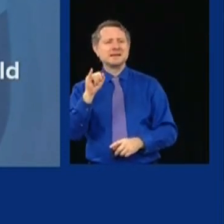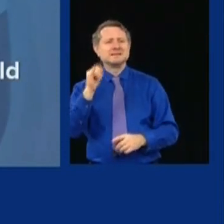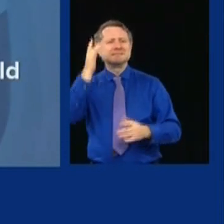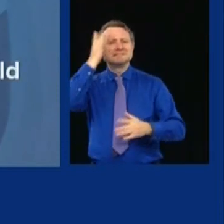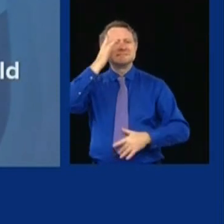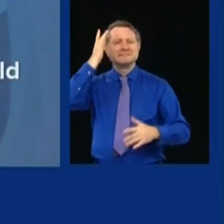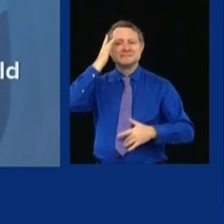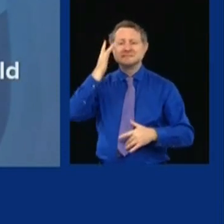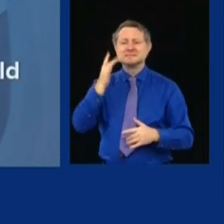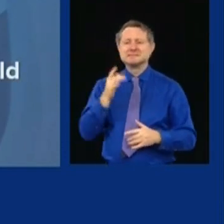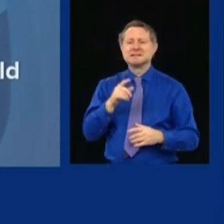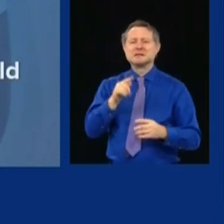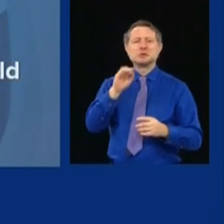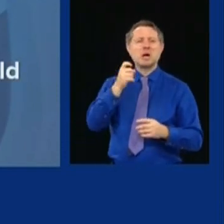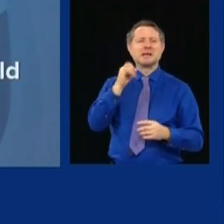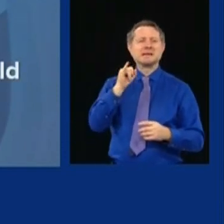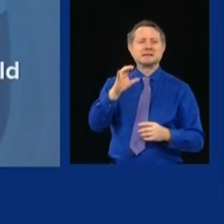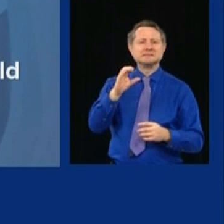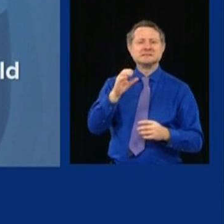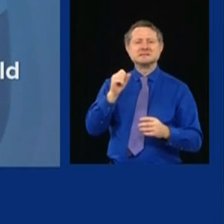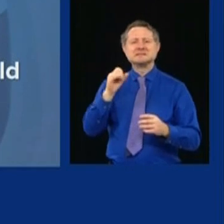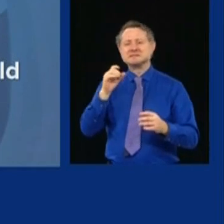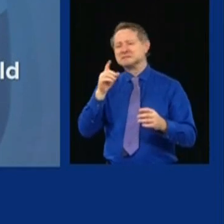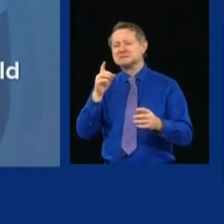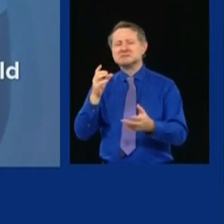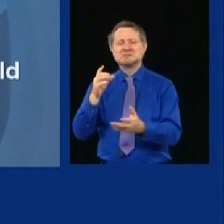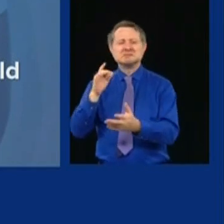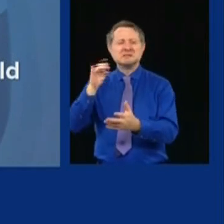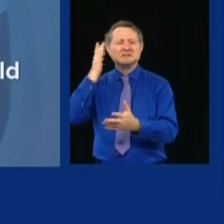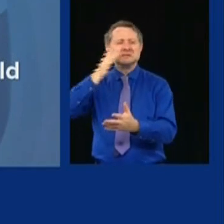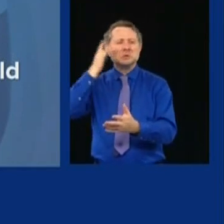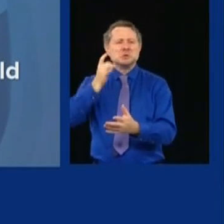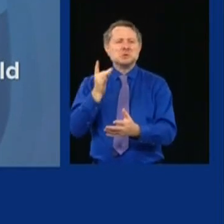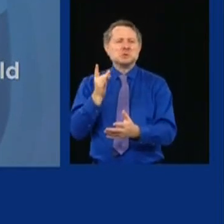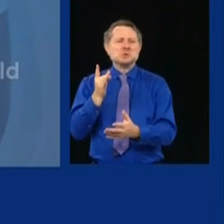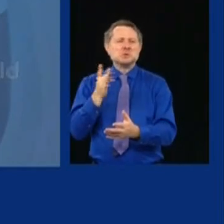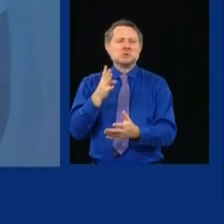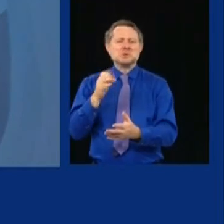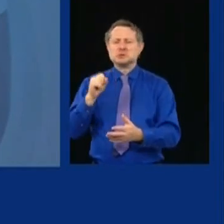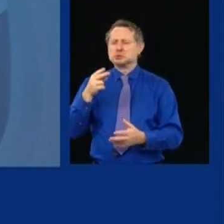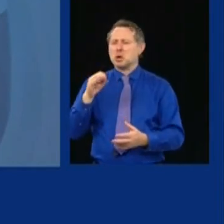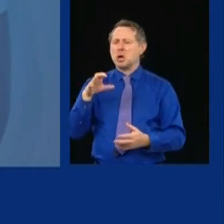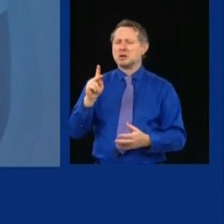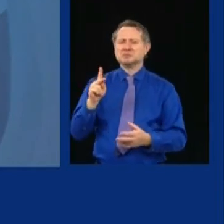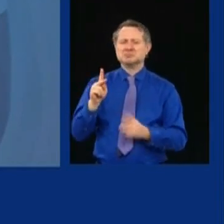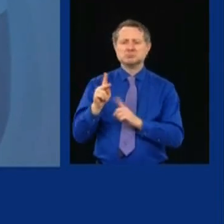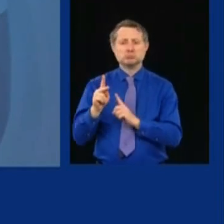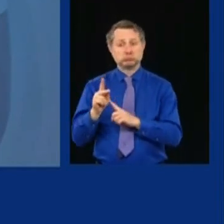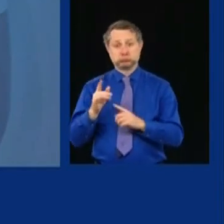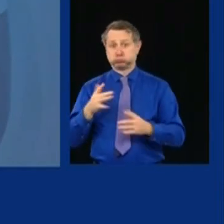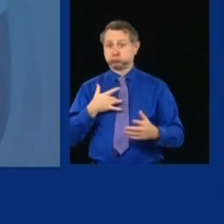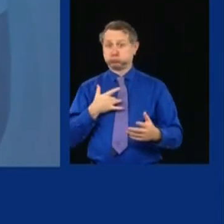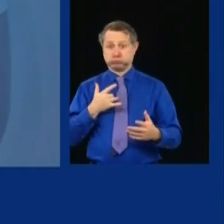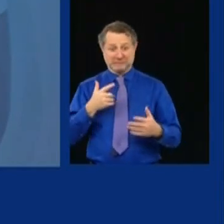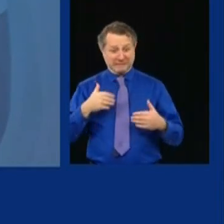IT IS SIMILAR TO WHAT THEY CALL KAWASAKI DISEASE OR TOXIC SHOCK-LIKE SYNDROME. WE'VE LOST A FIVE-YEAR-OLD, A